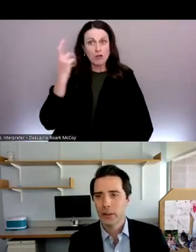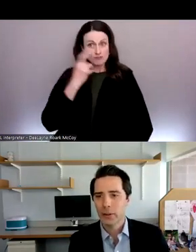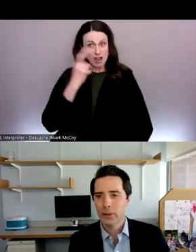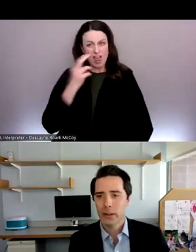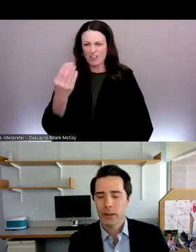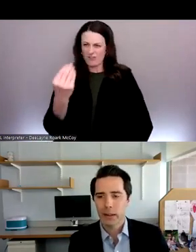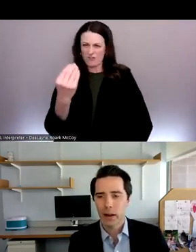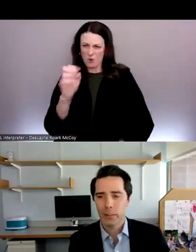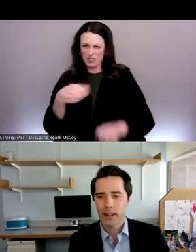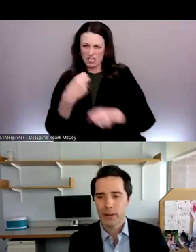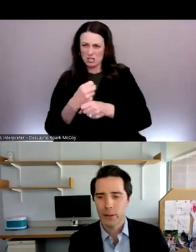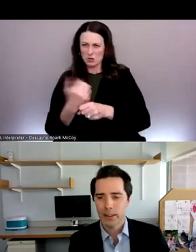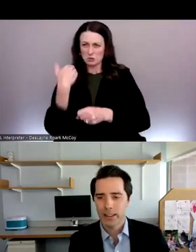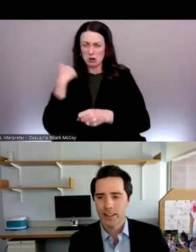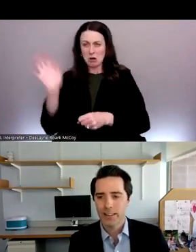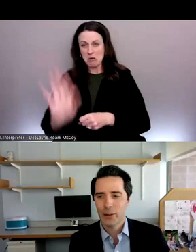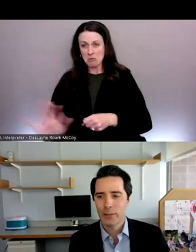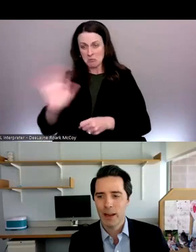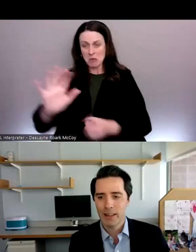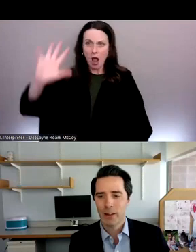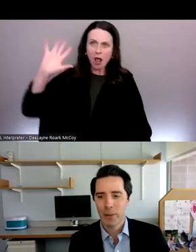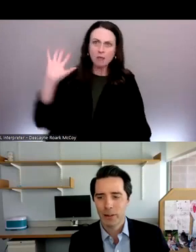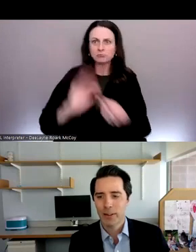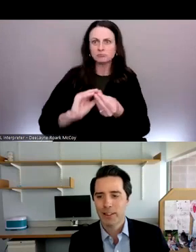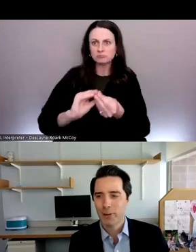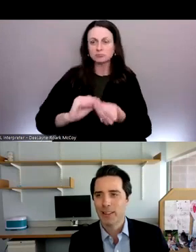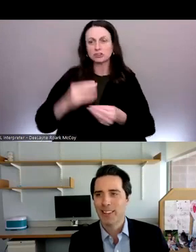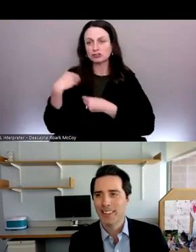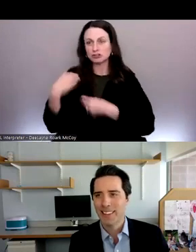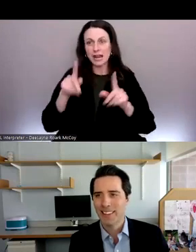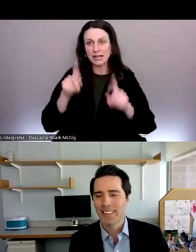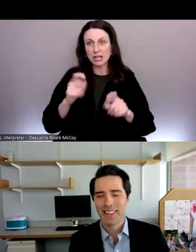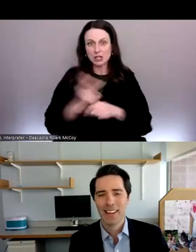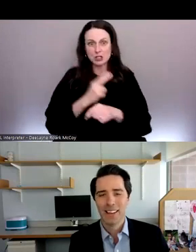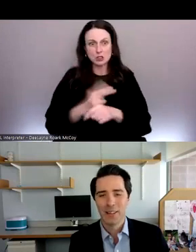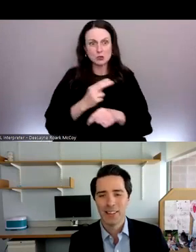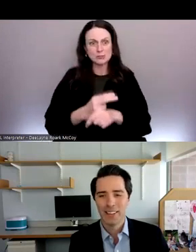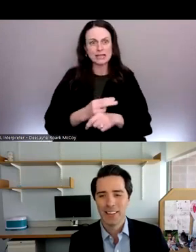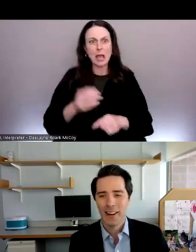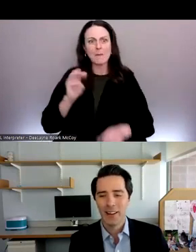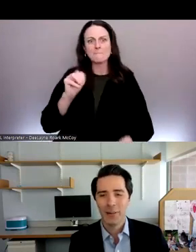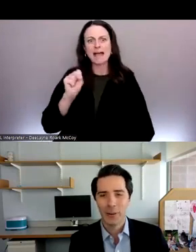ago is that comprehensive genetic testing using massively parallel